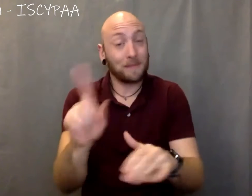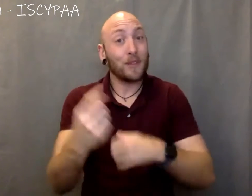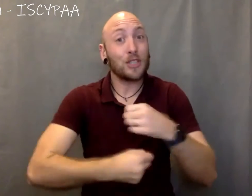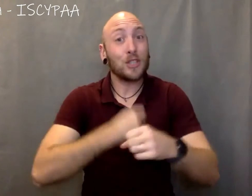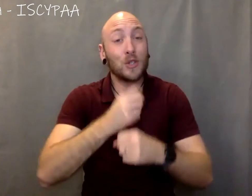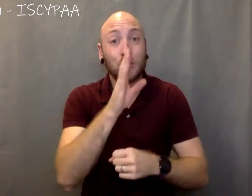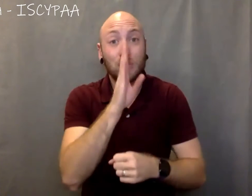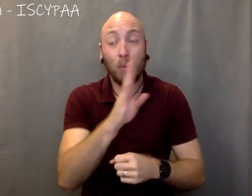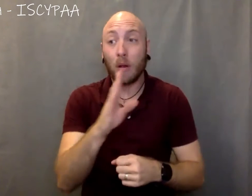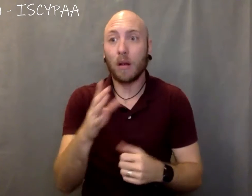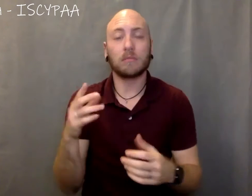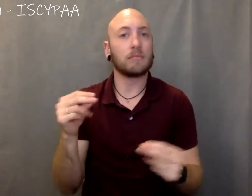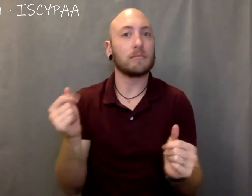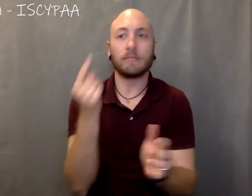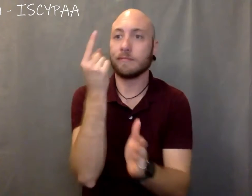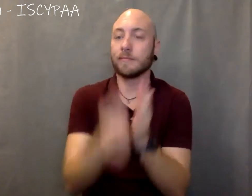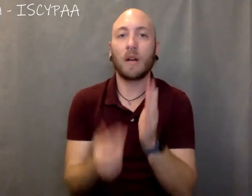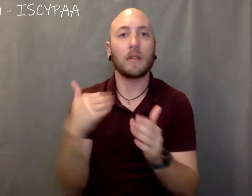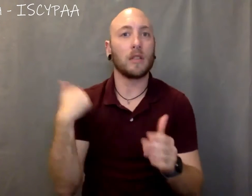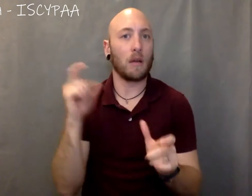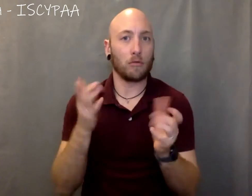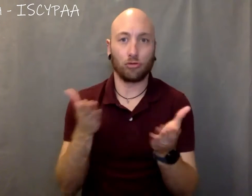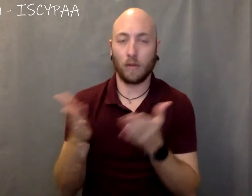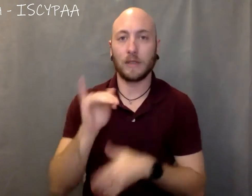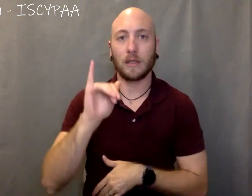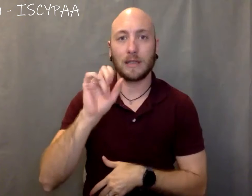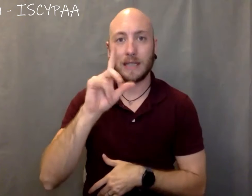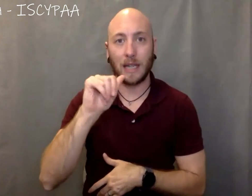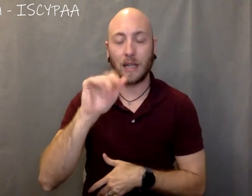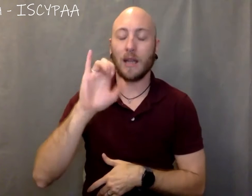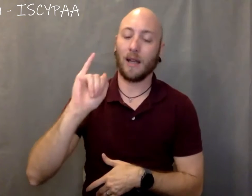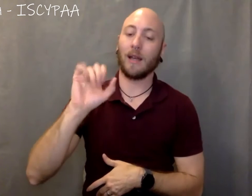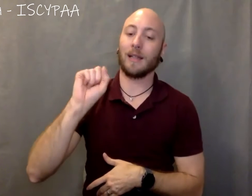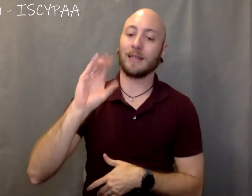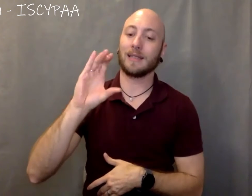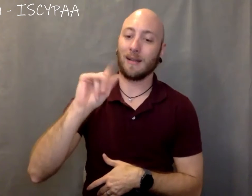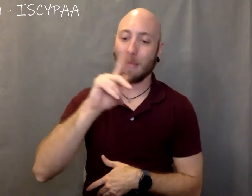in young people service in ISCYPAA I joined a bid. That's a group that wants to host the conference.